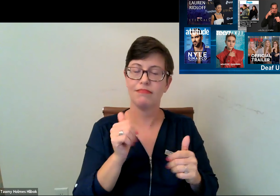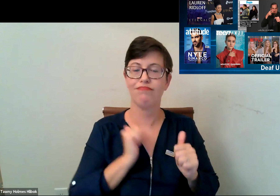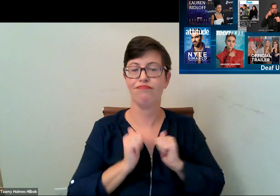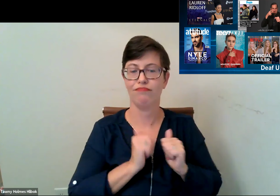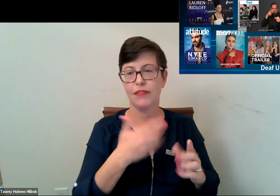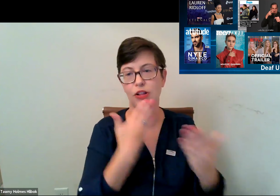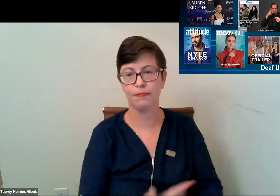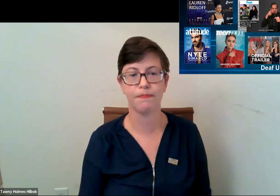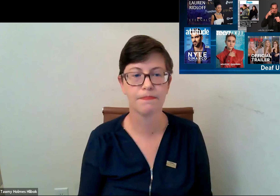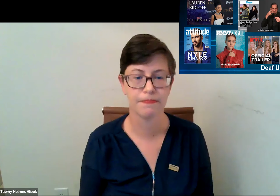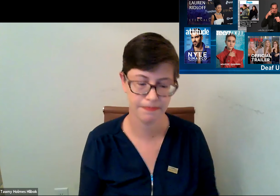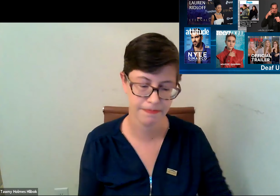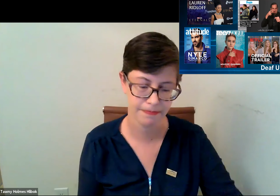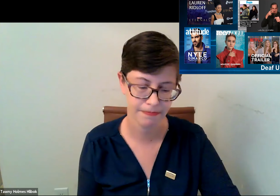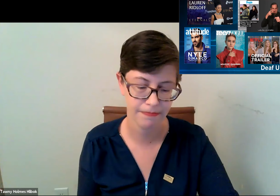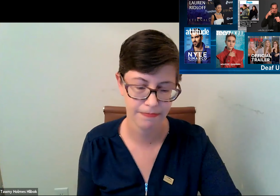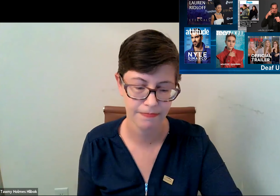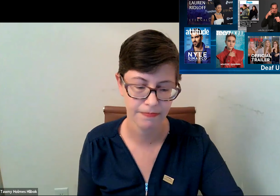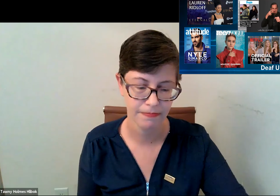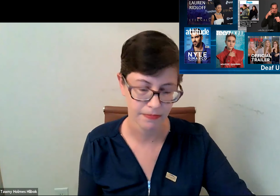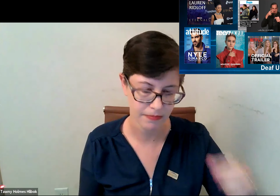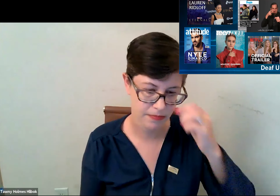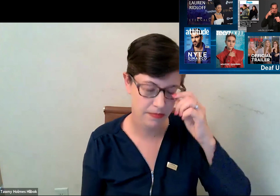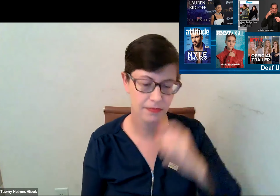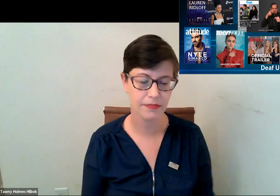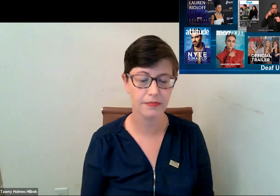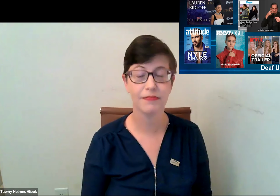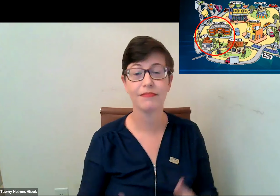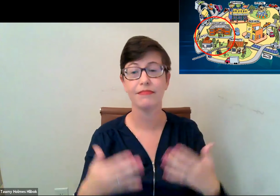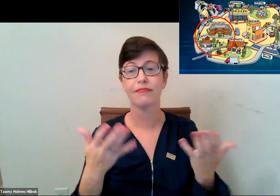learn sign language and about deaf people, so we want to thank our Hollywood performers and.